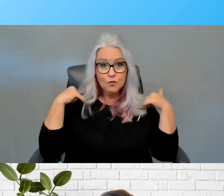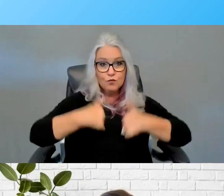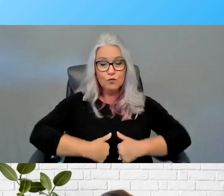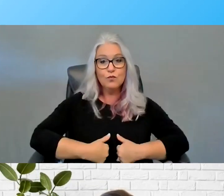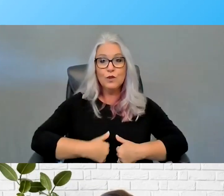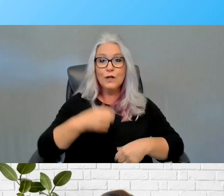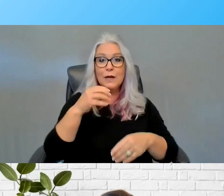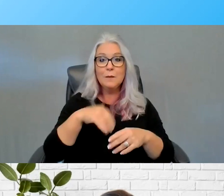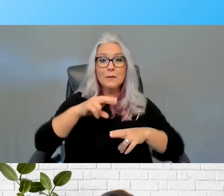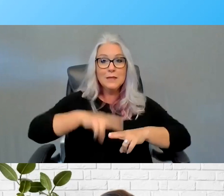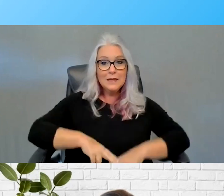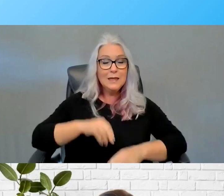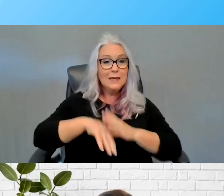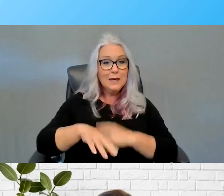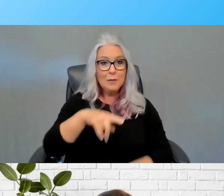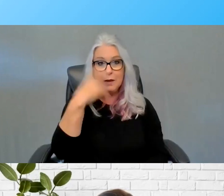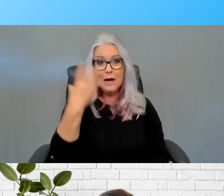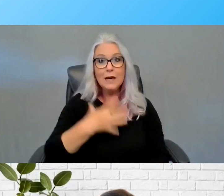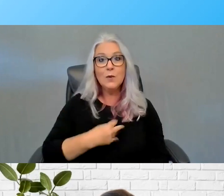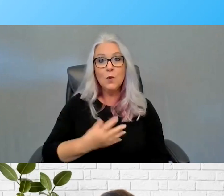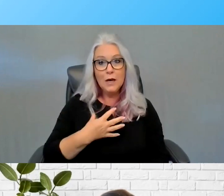behind me there are books and photos of my family and artwork